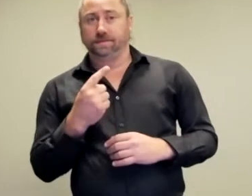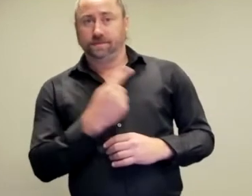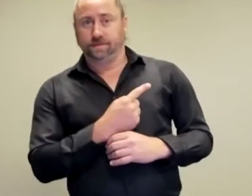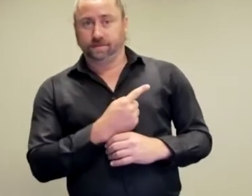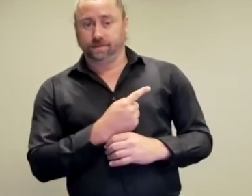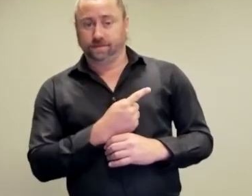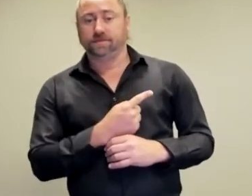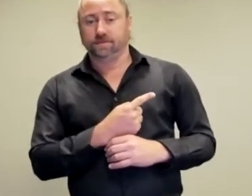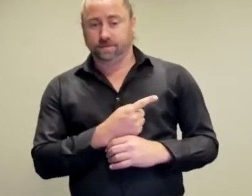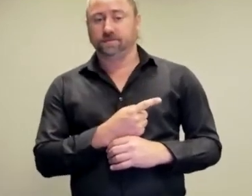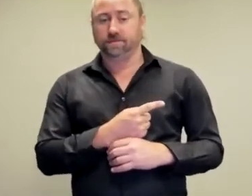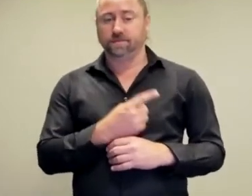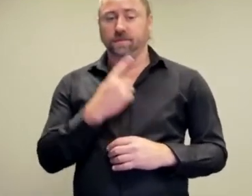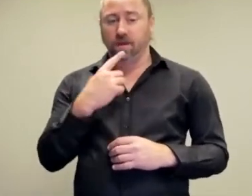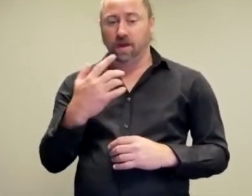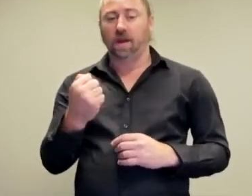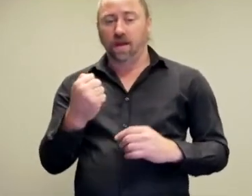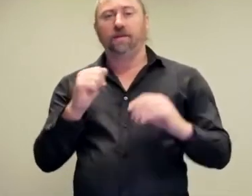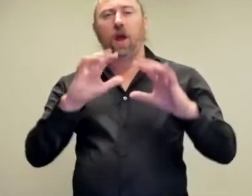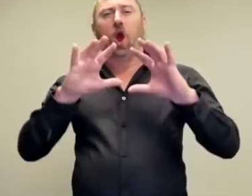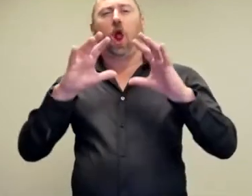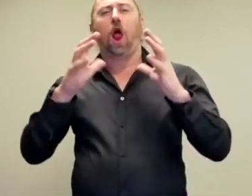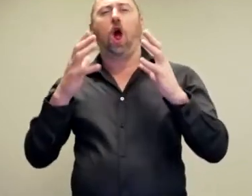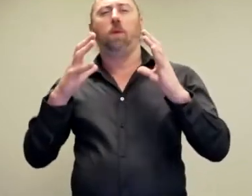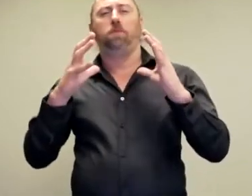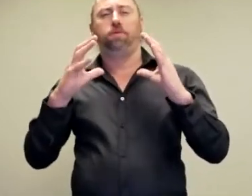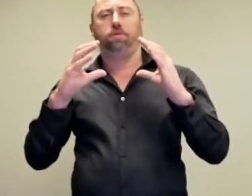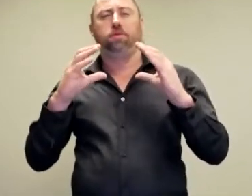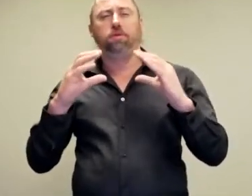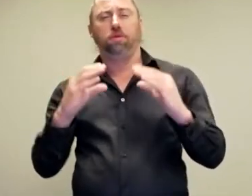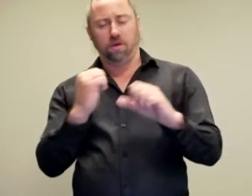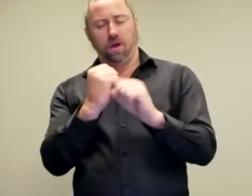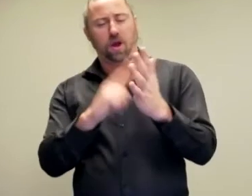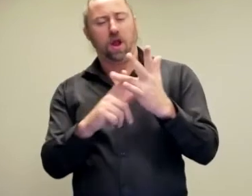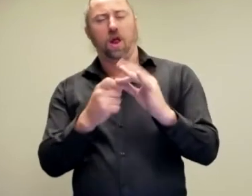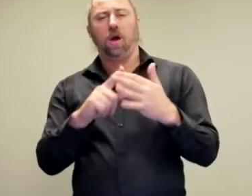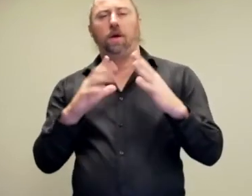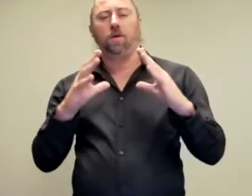deflated form of the globe and Australia